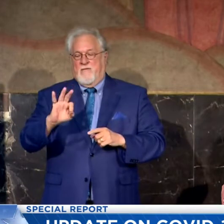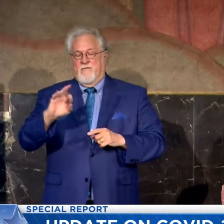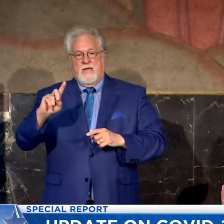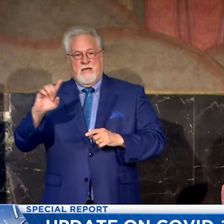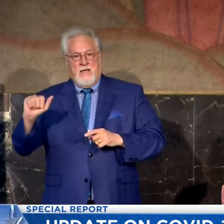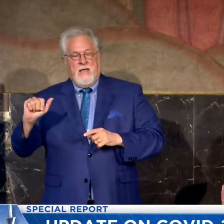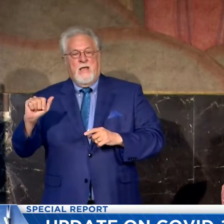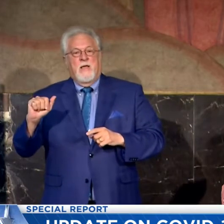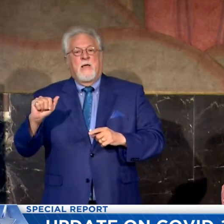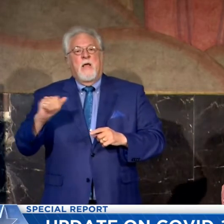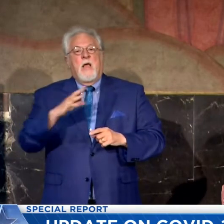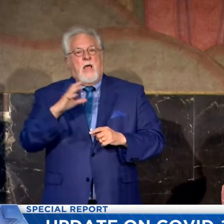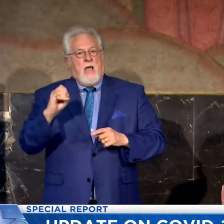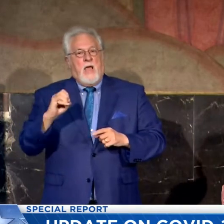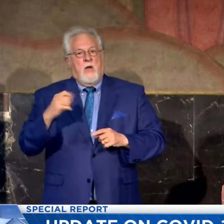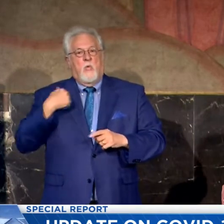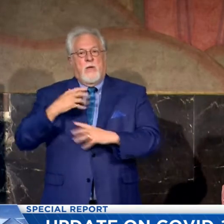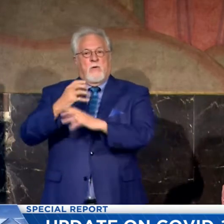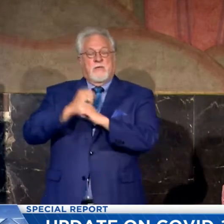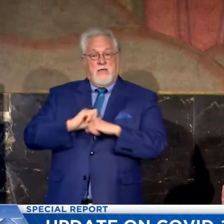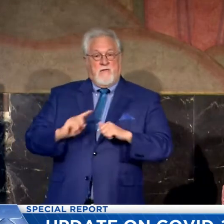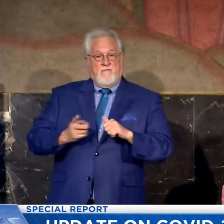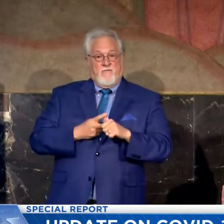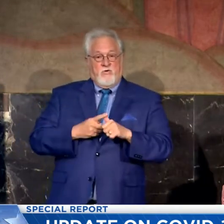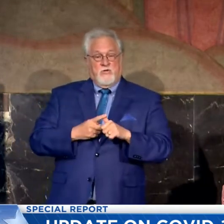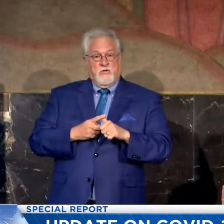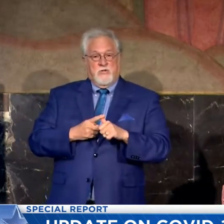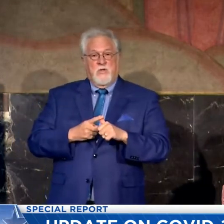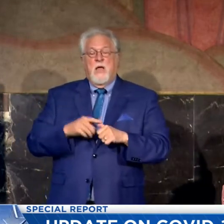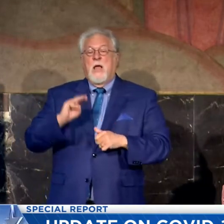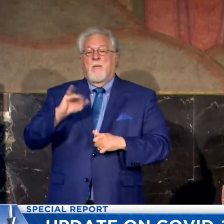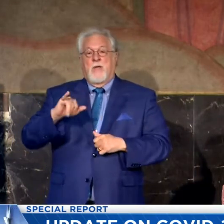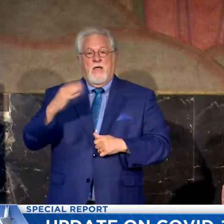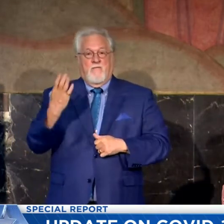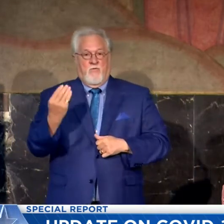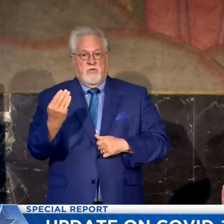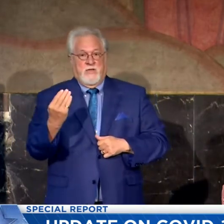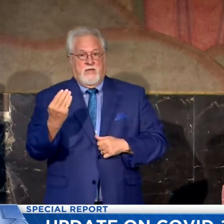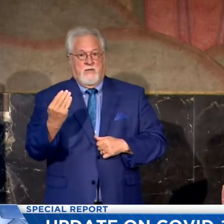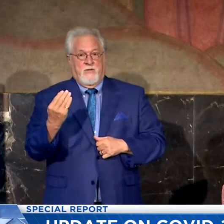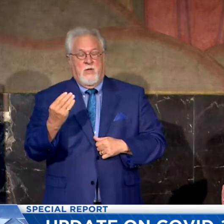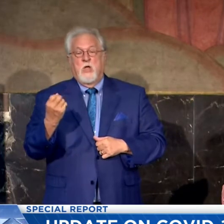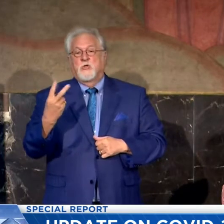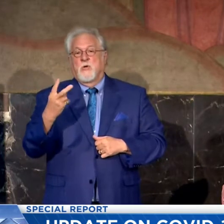DRUG TO THE COUNTRY. WE HAVE RECEIVED THREE ALLOCATIONS FROM FOOD AND DRUG ADMINISTRATION.